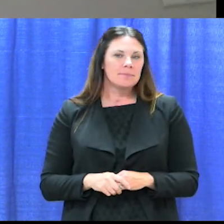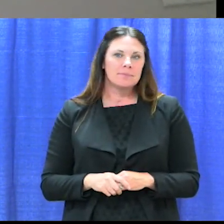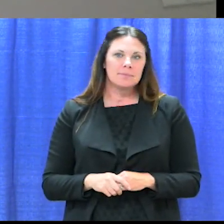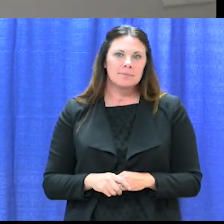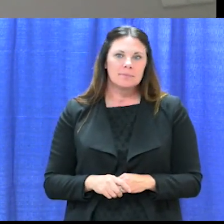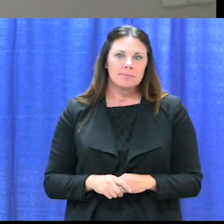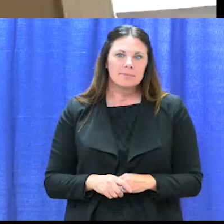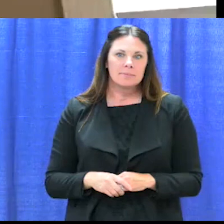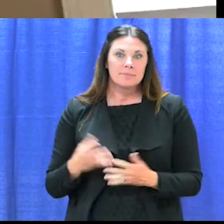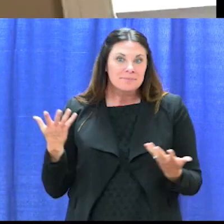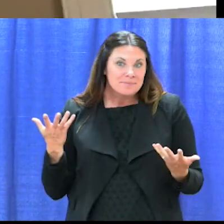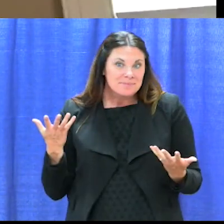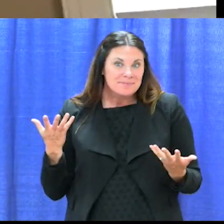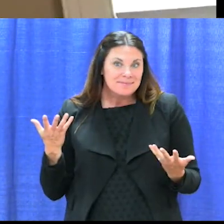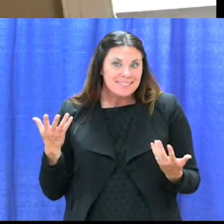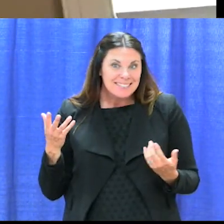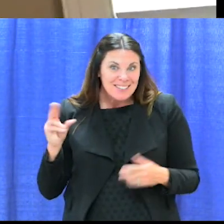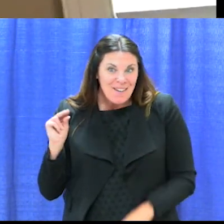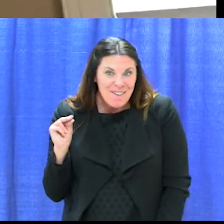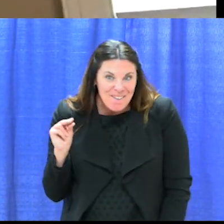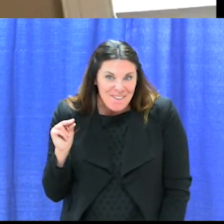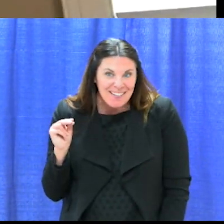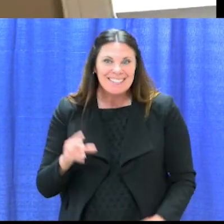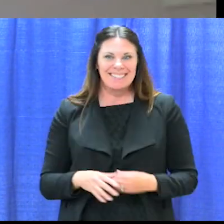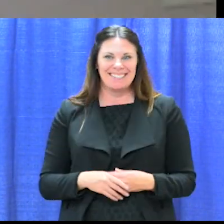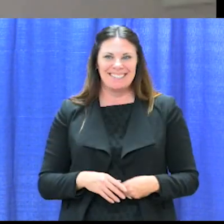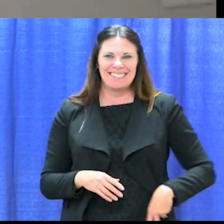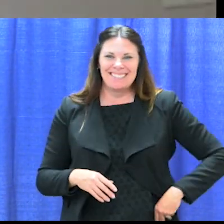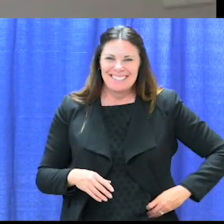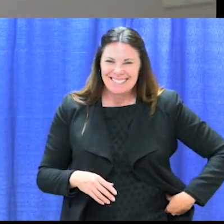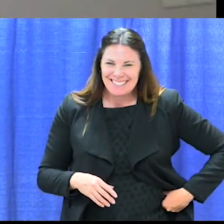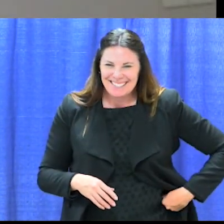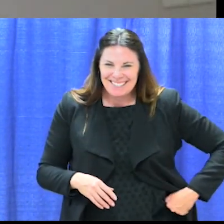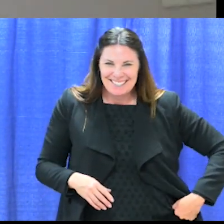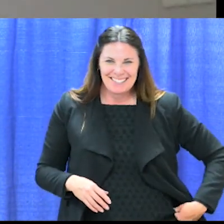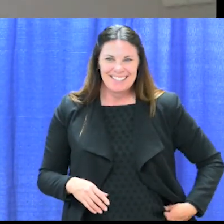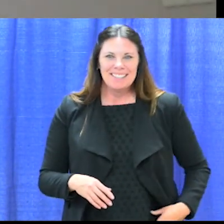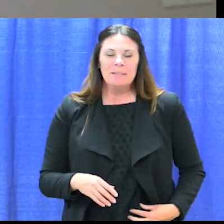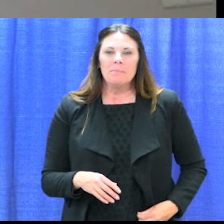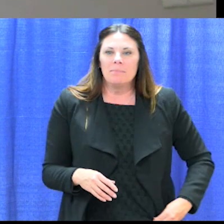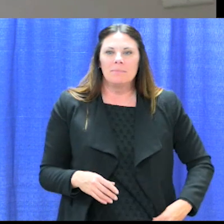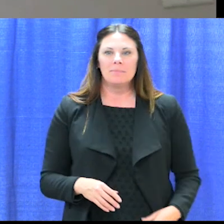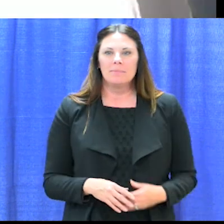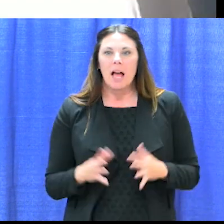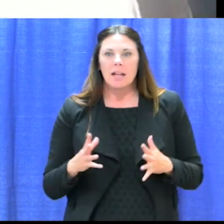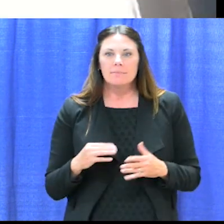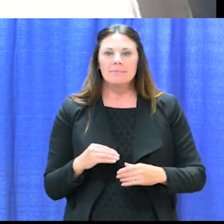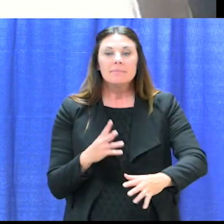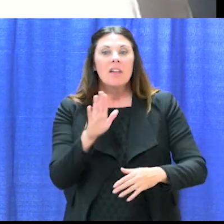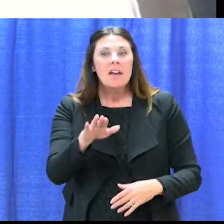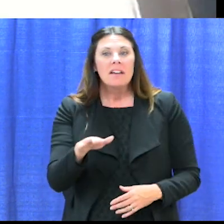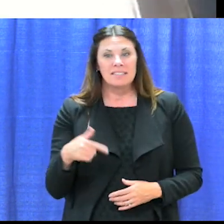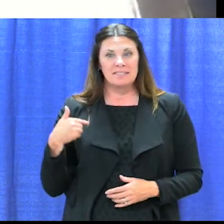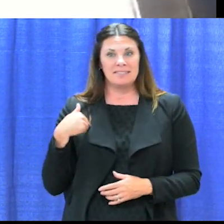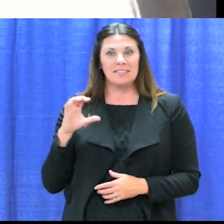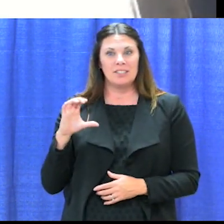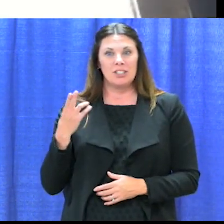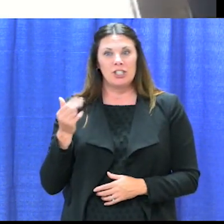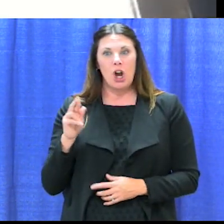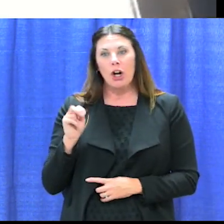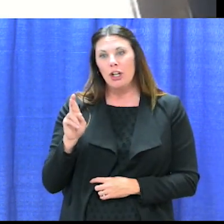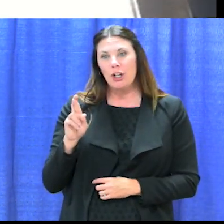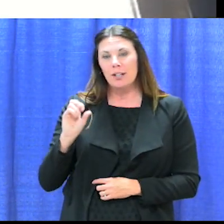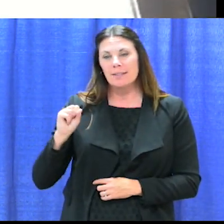[Bailey speaking] This is Keri at Charter Spectrum and I think we're doing everything